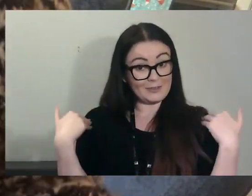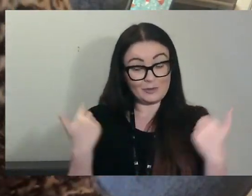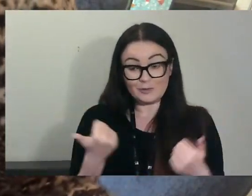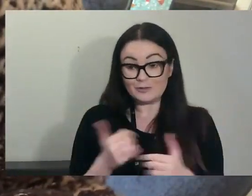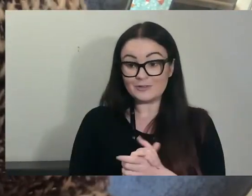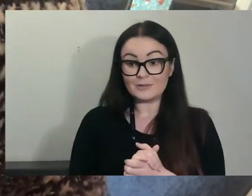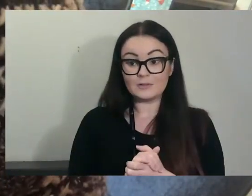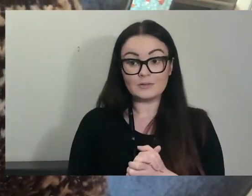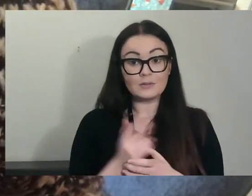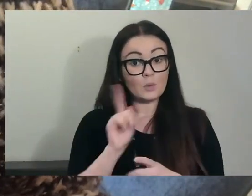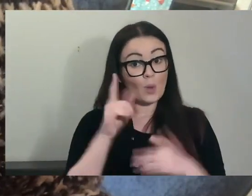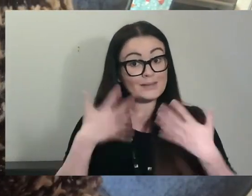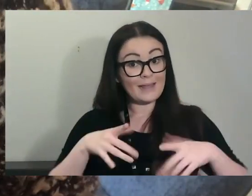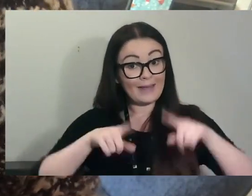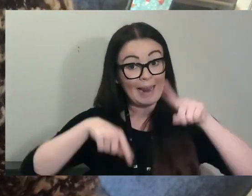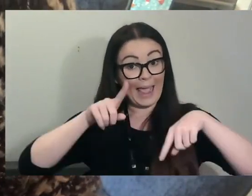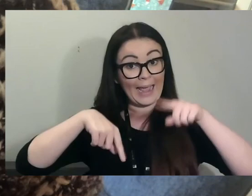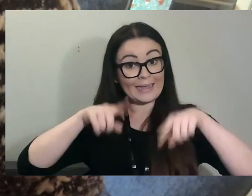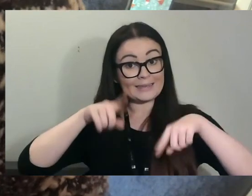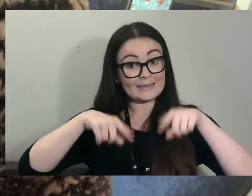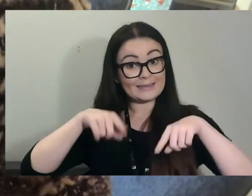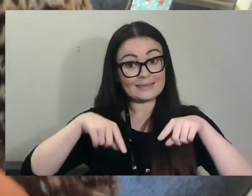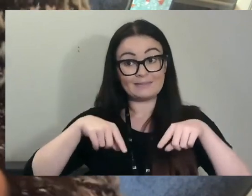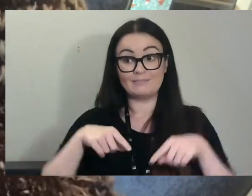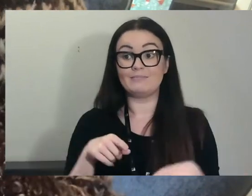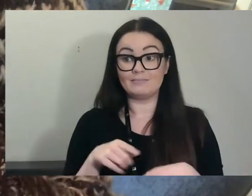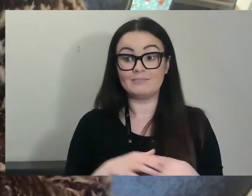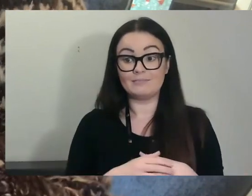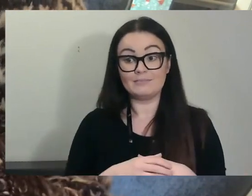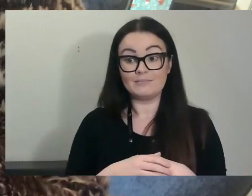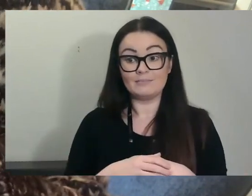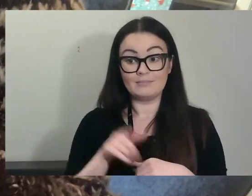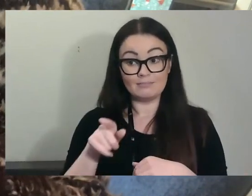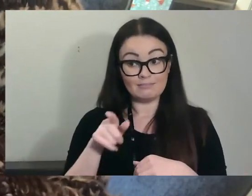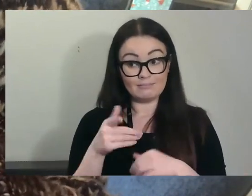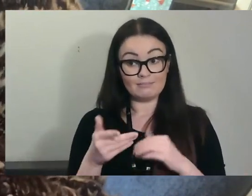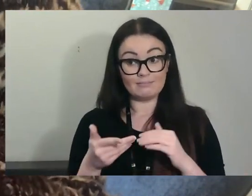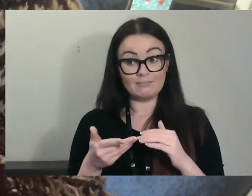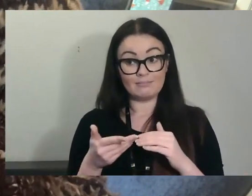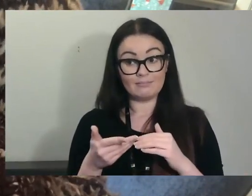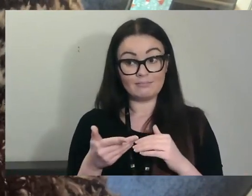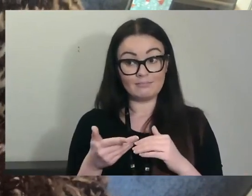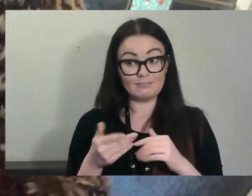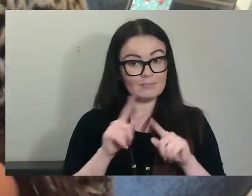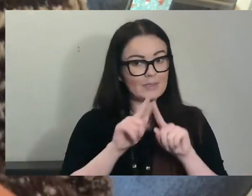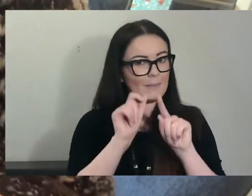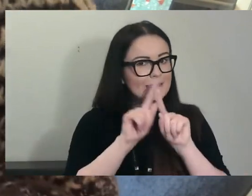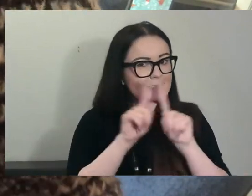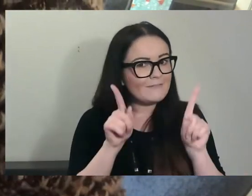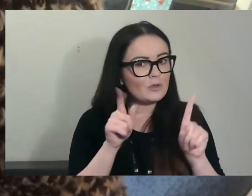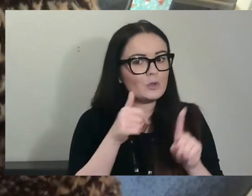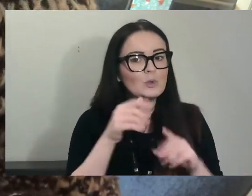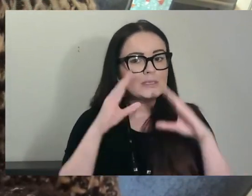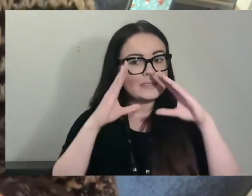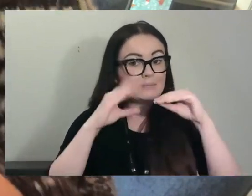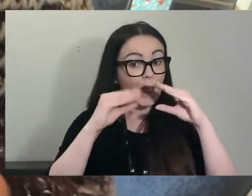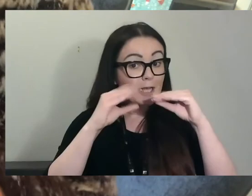and for the legs I think I'm going to try something different now I might use my